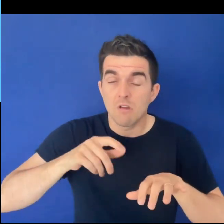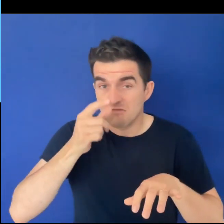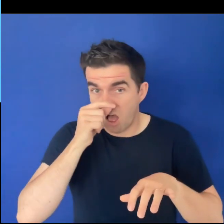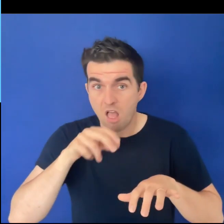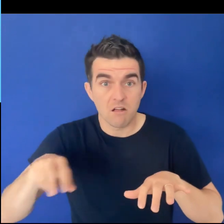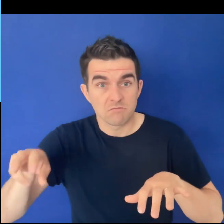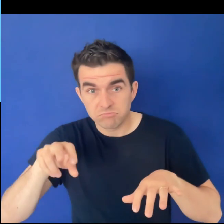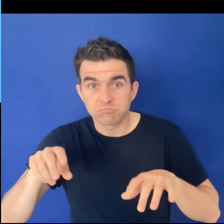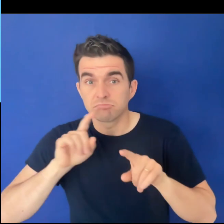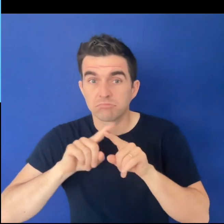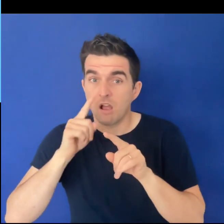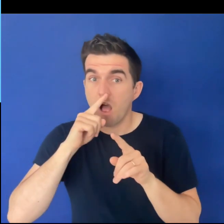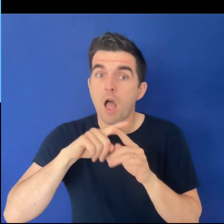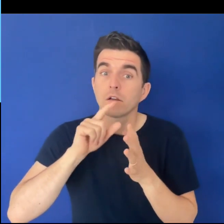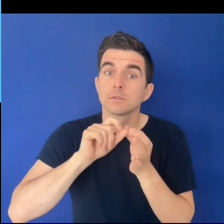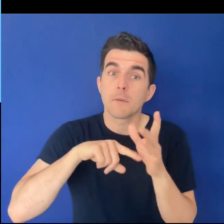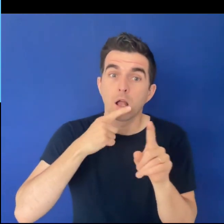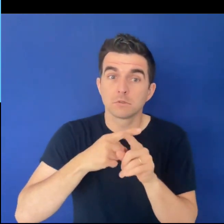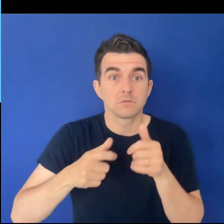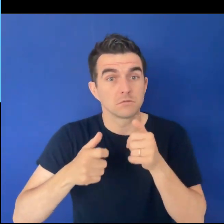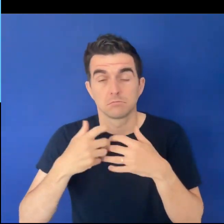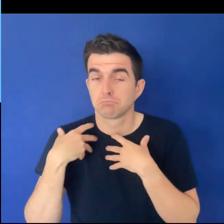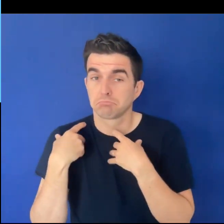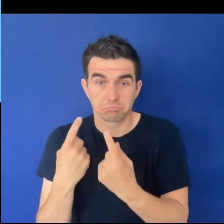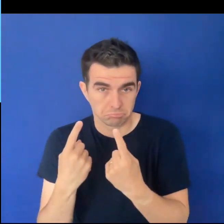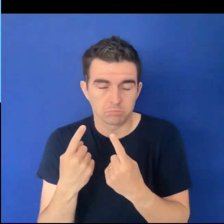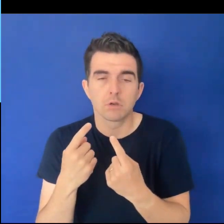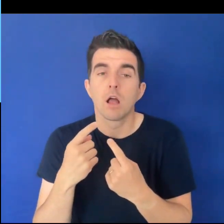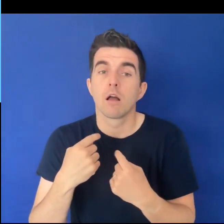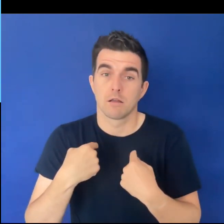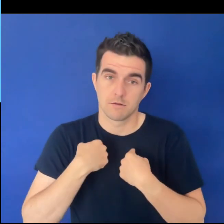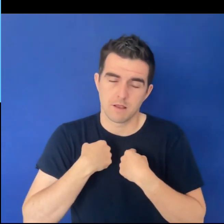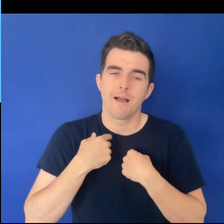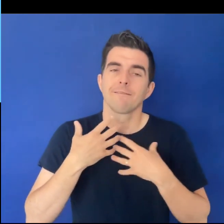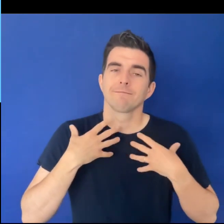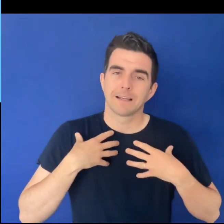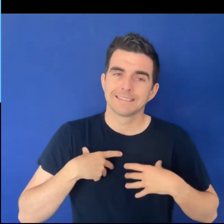you can switch to an XBox controller at any time. As a person with a physical disability,